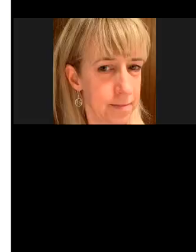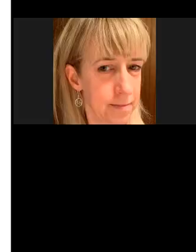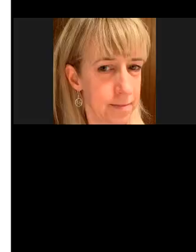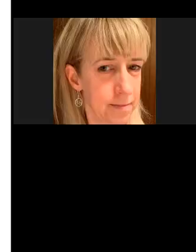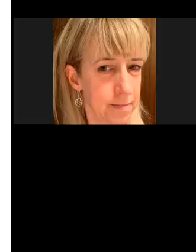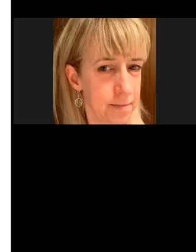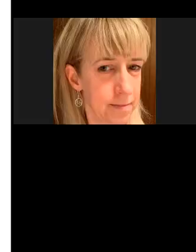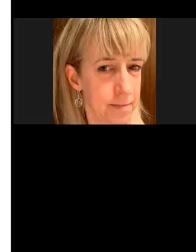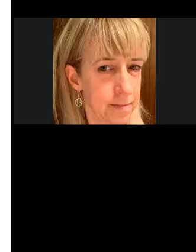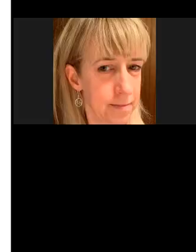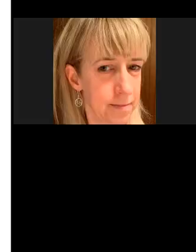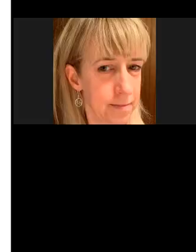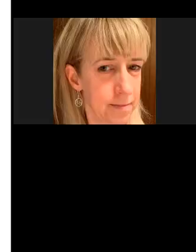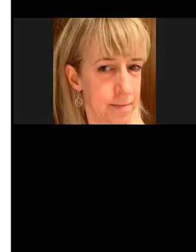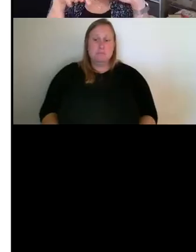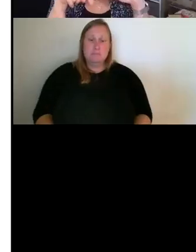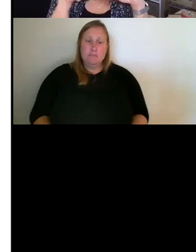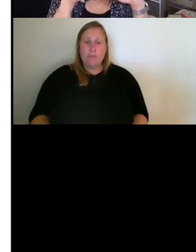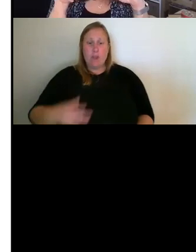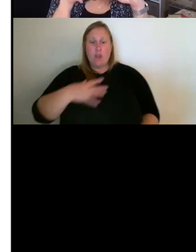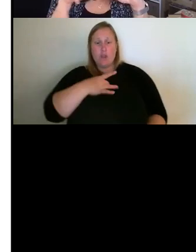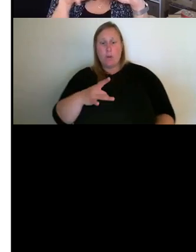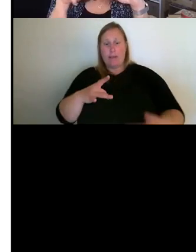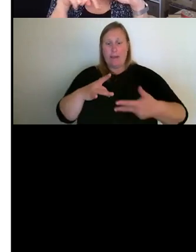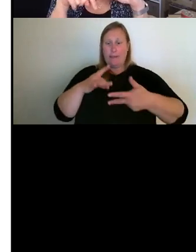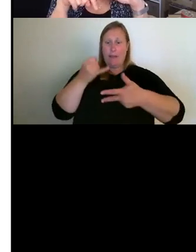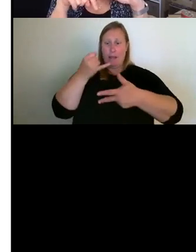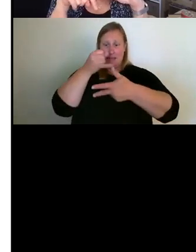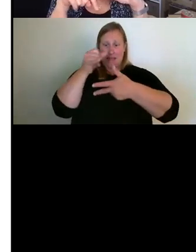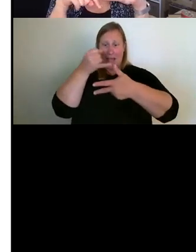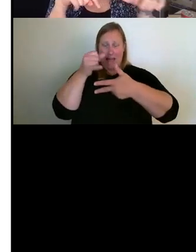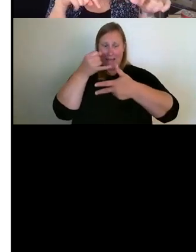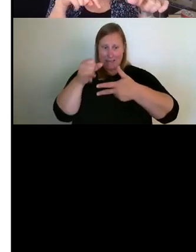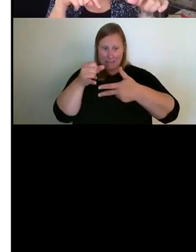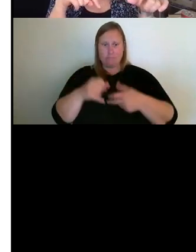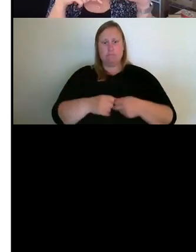Do you want to pick from the hamburger menu with the three lines?